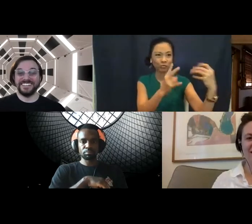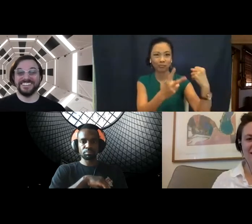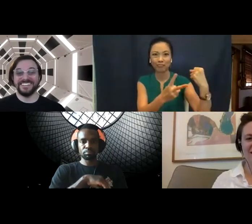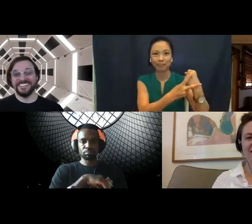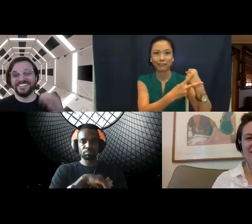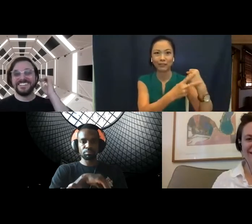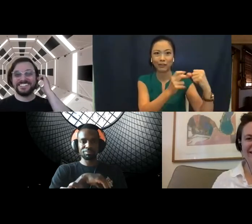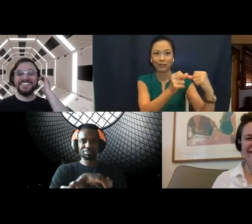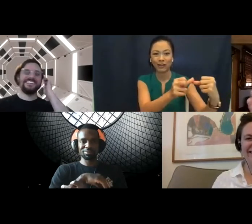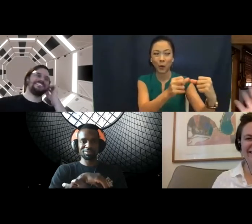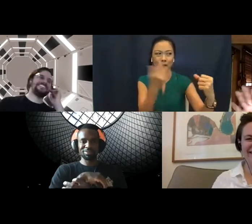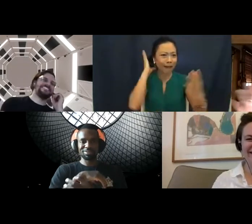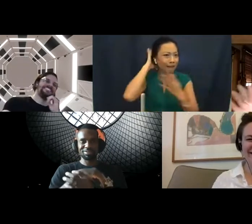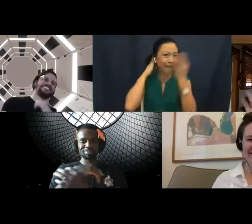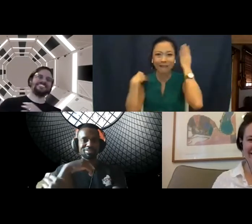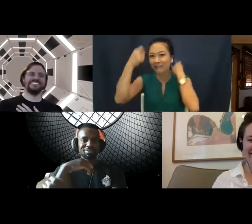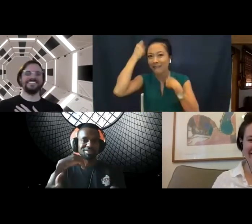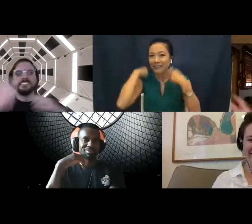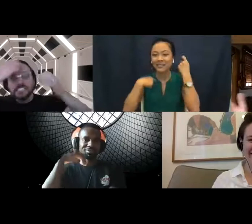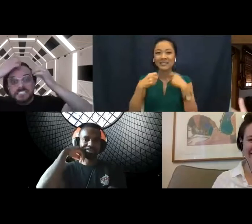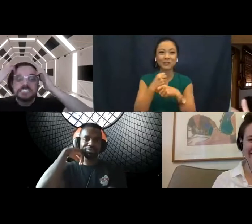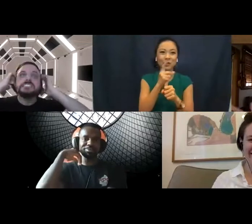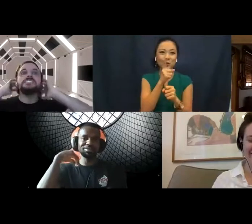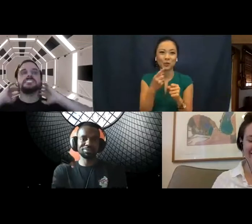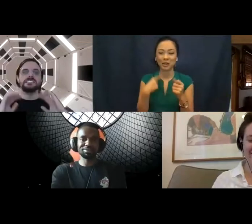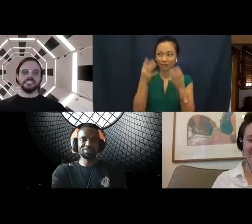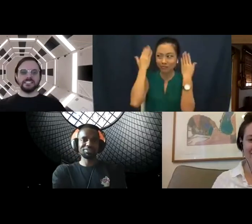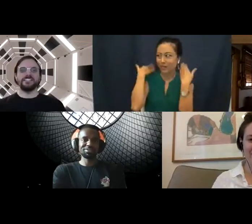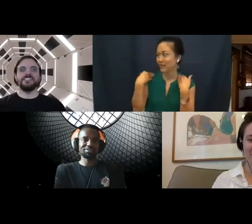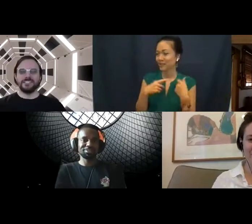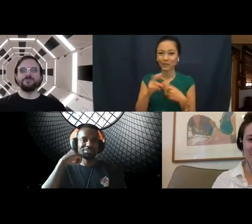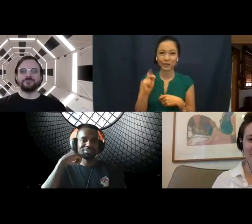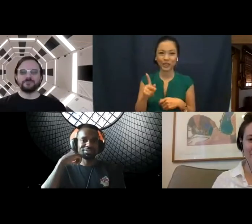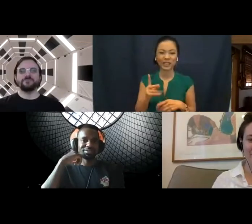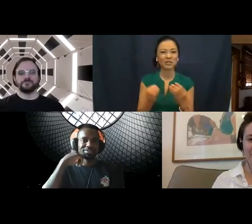hair is OK. All of these little vanities that we have, but this part